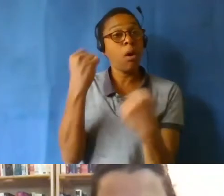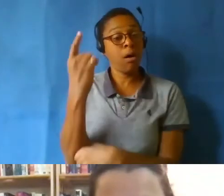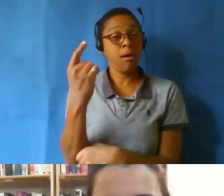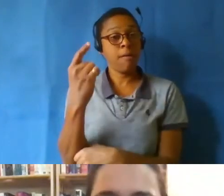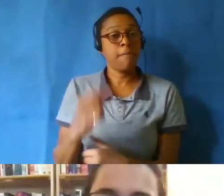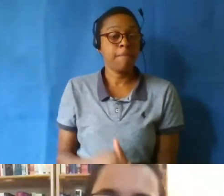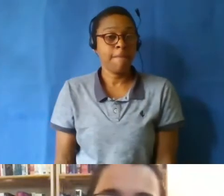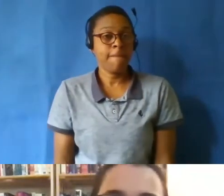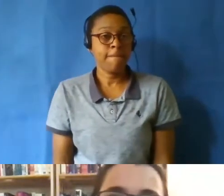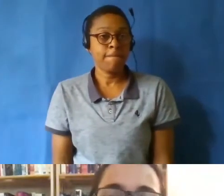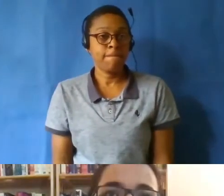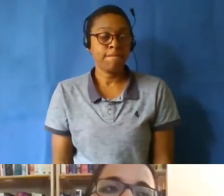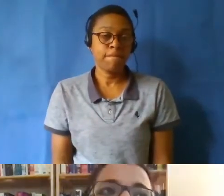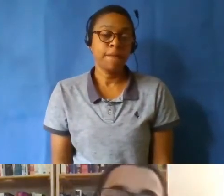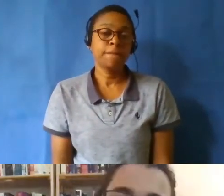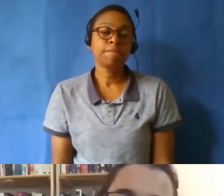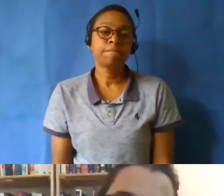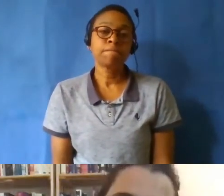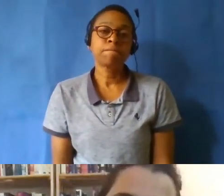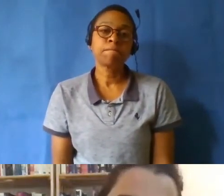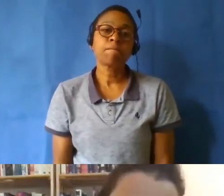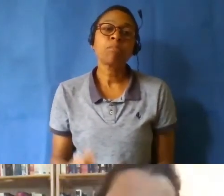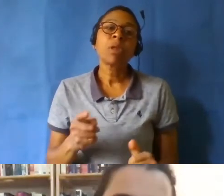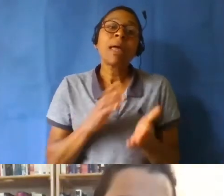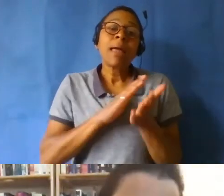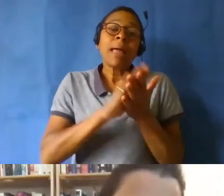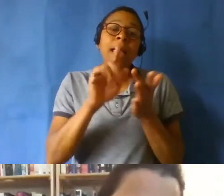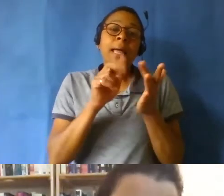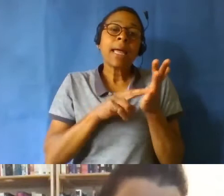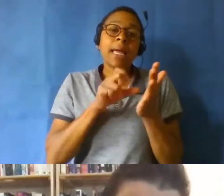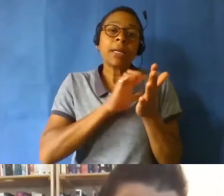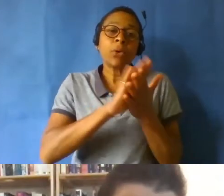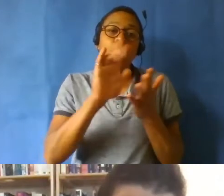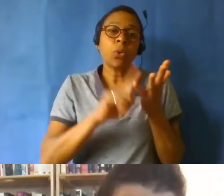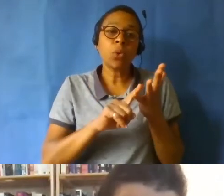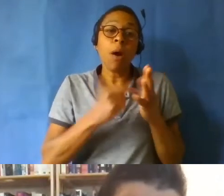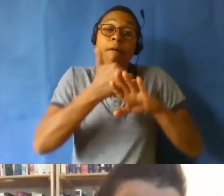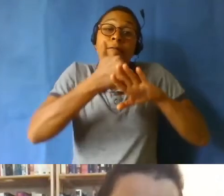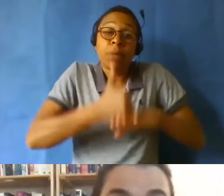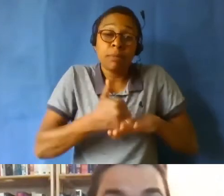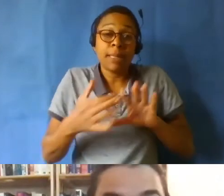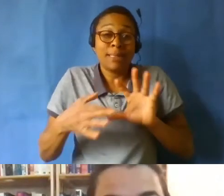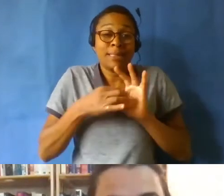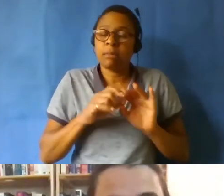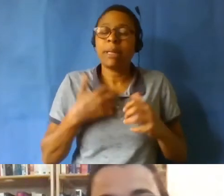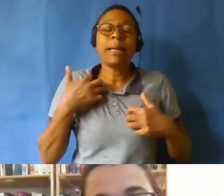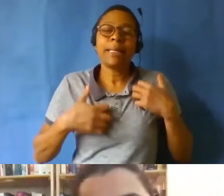research, it's as I was saying, in terms of the Hindu fundamentalist link I think that's also a really interesting question I'm still figuring out I'm a second year in